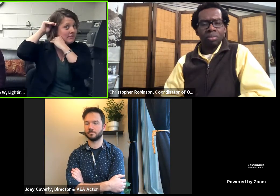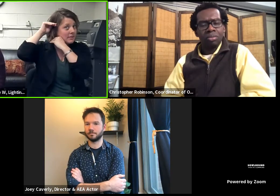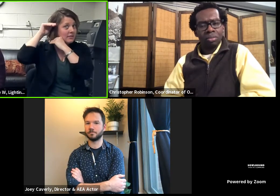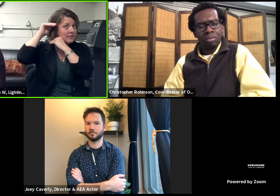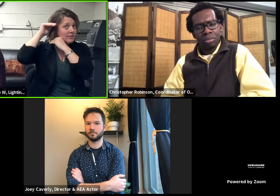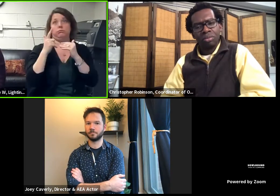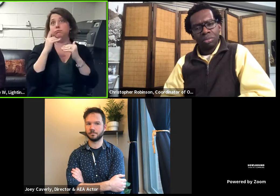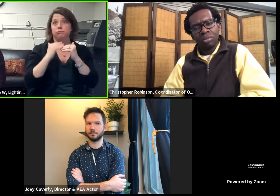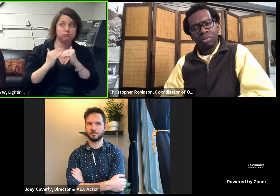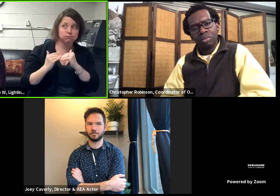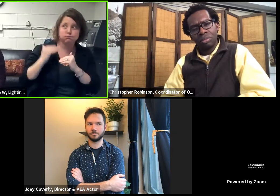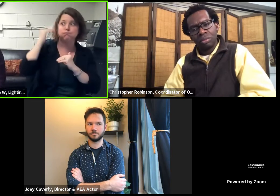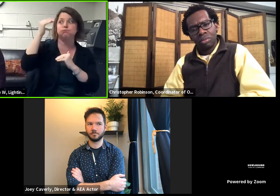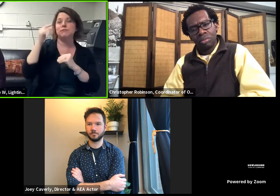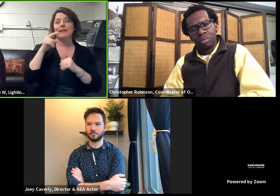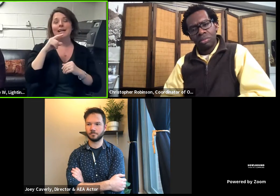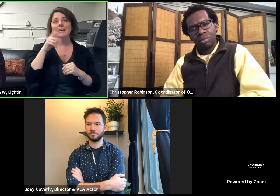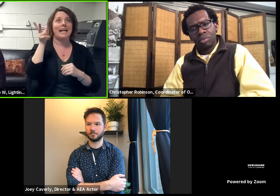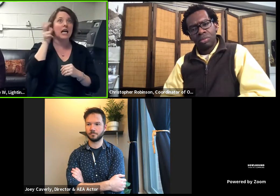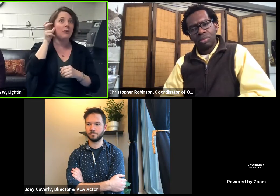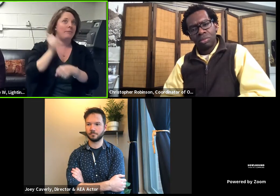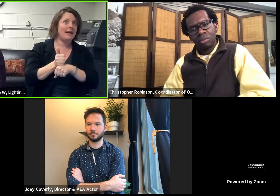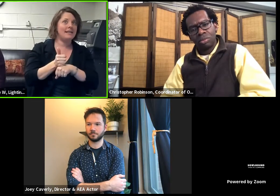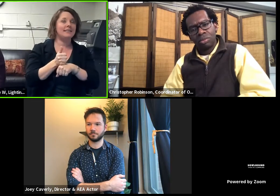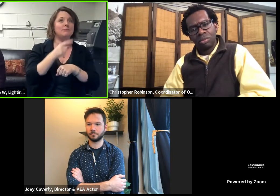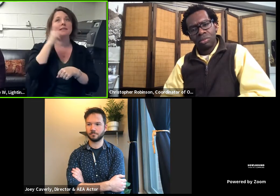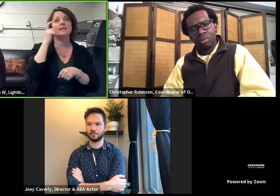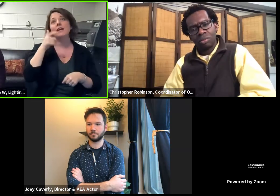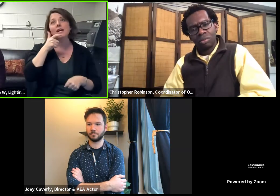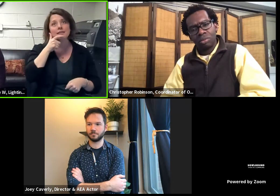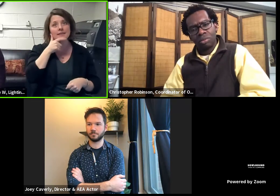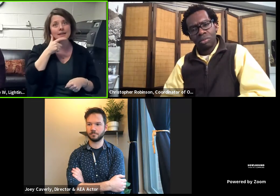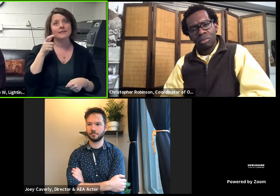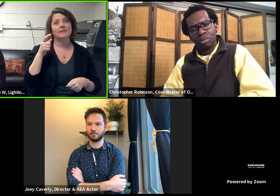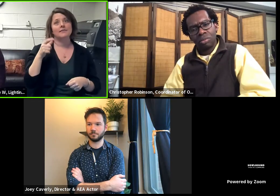it's very focused on sound, that, of course, it's hearing-based.